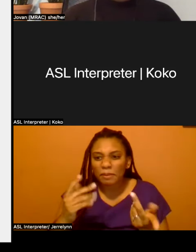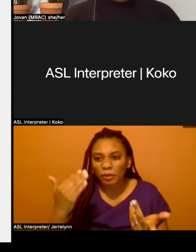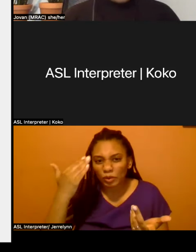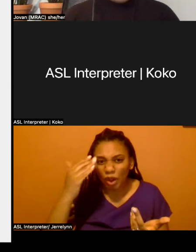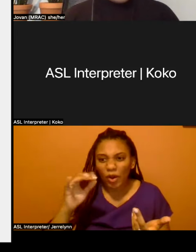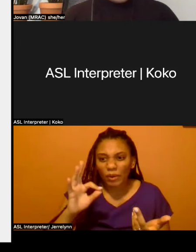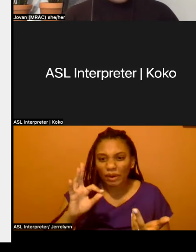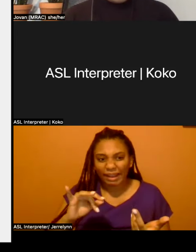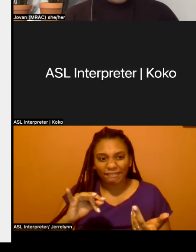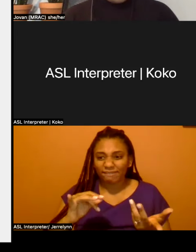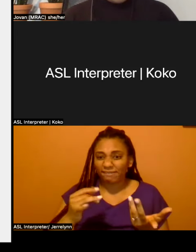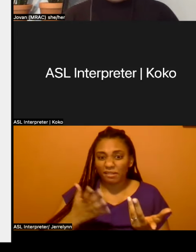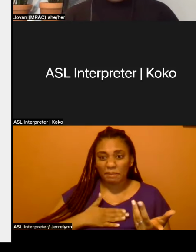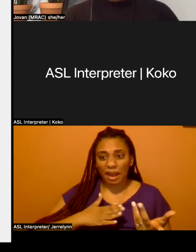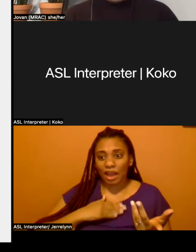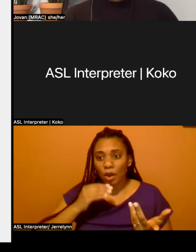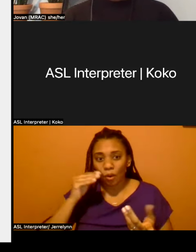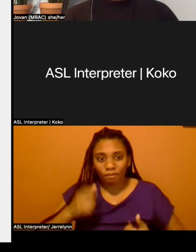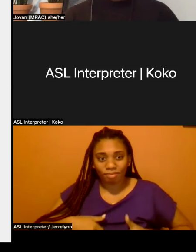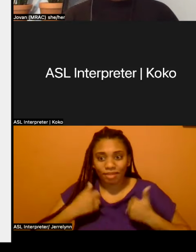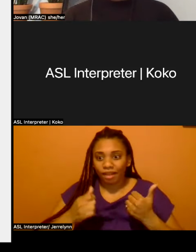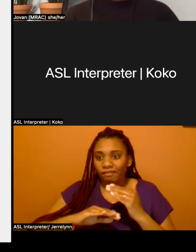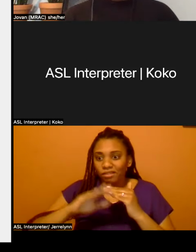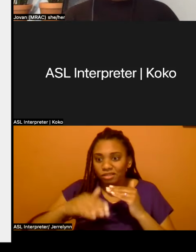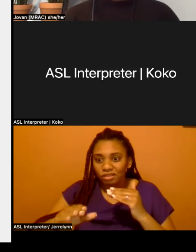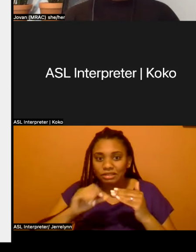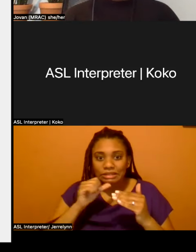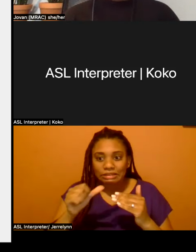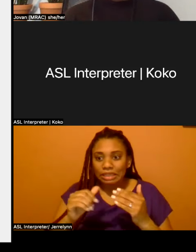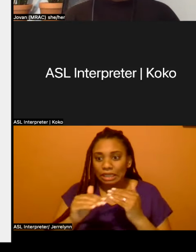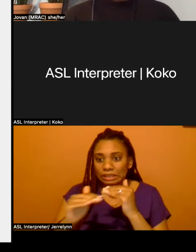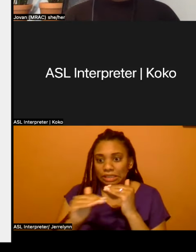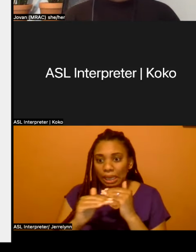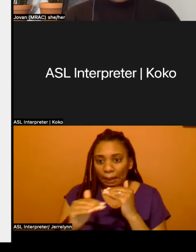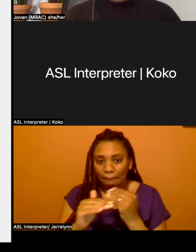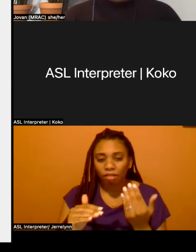But if you do have questions about what this means, and whether or not you would qualify for this grouping,